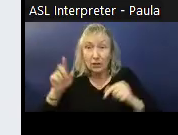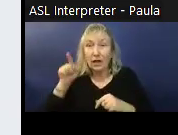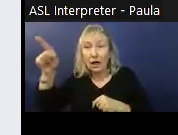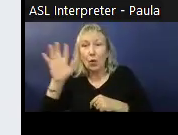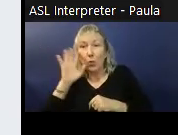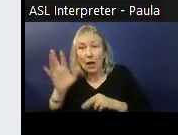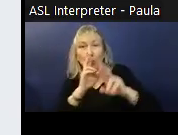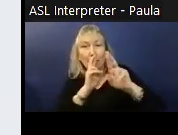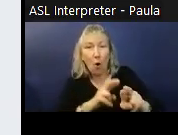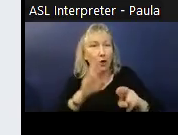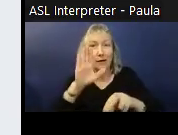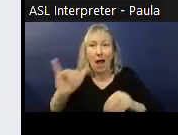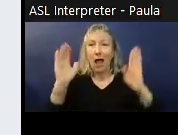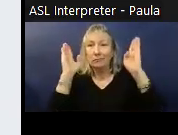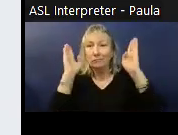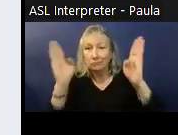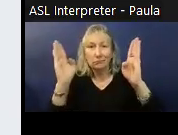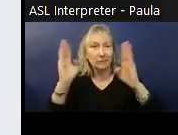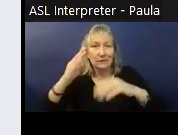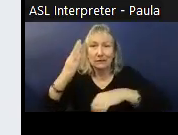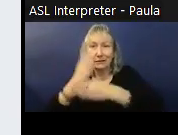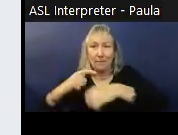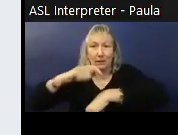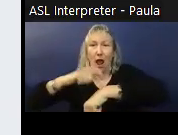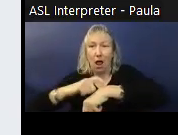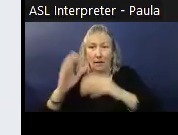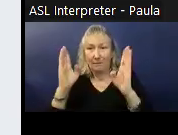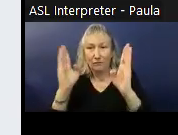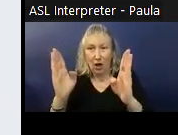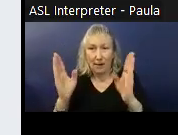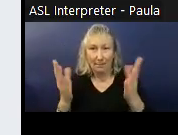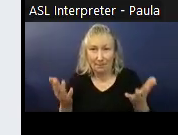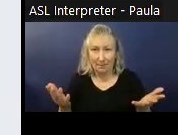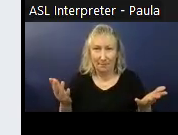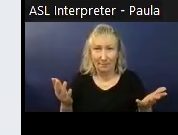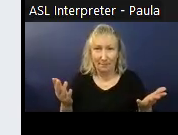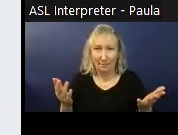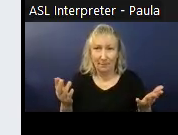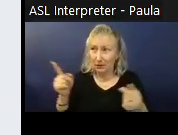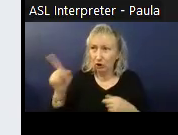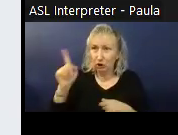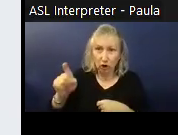Like you, you're putting this recommendation or not recommendation in Rule that it's that we will complete it within 60 days.